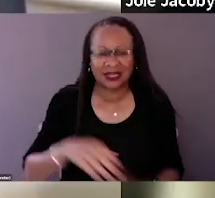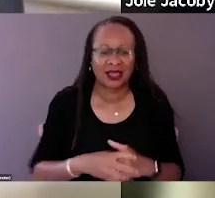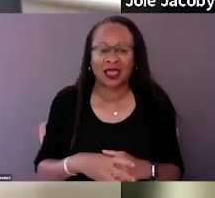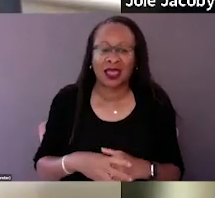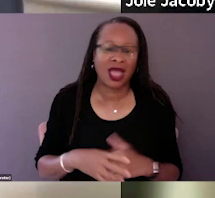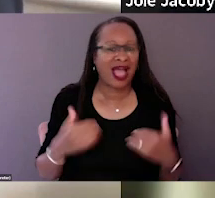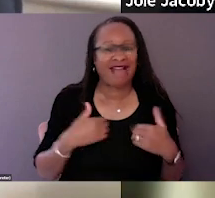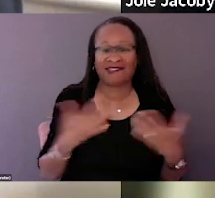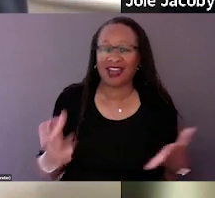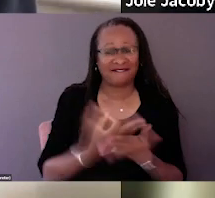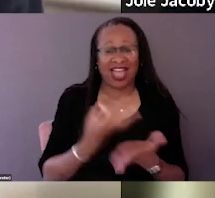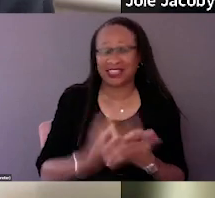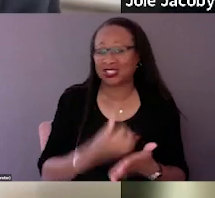You have a lot in your brain.